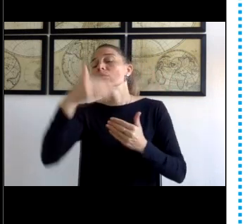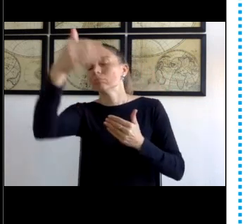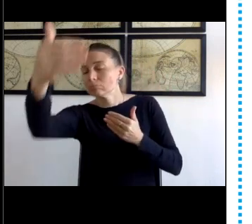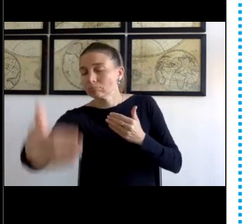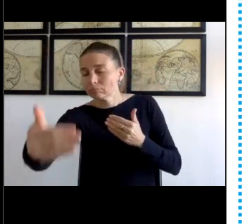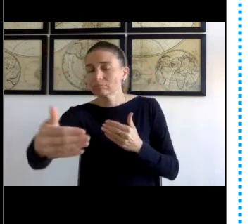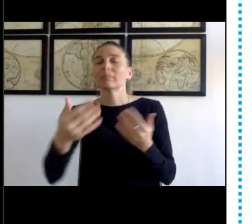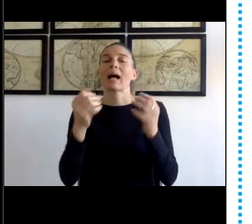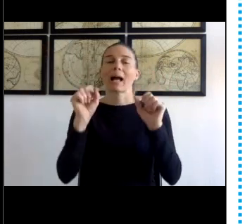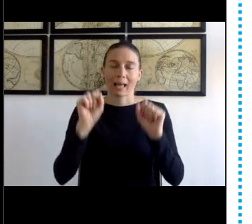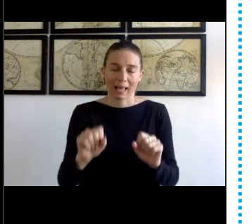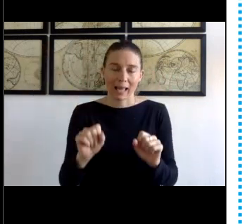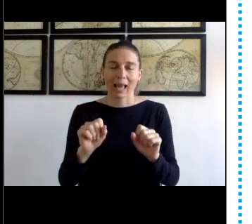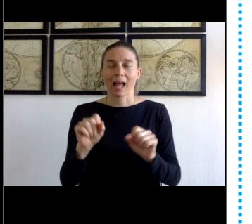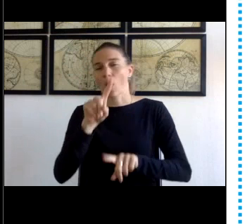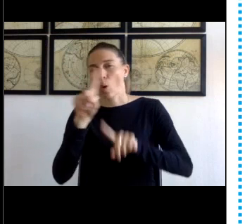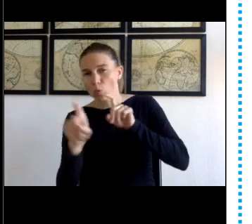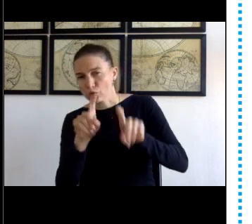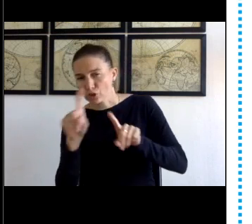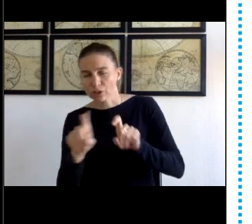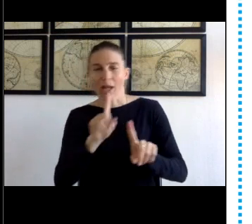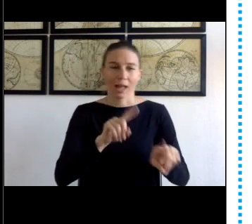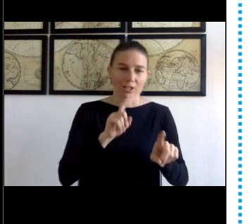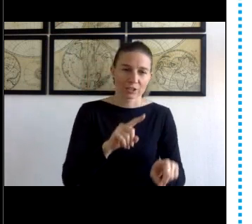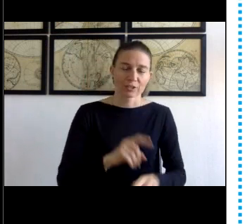If we receive more questions than we have time to answer